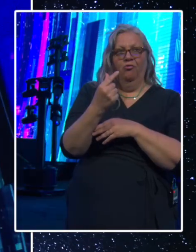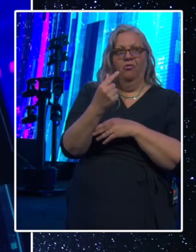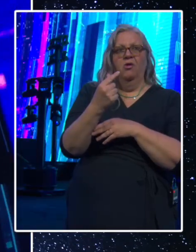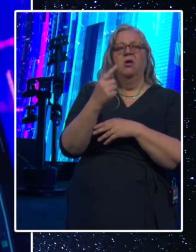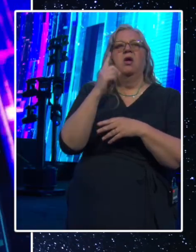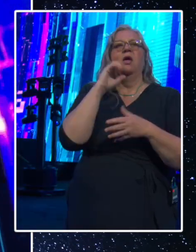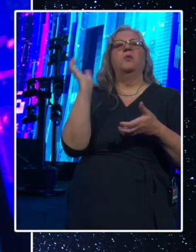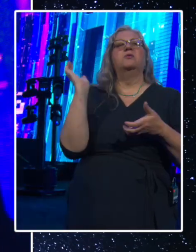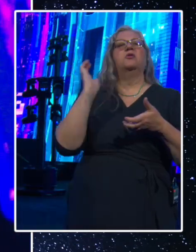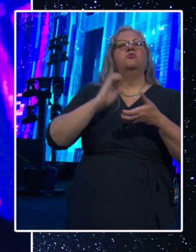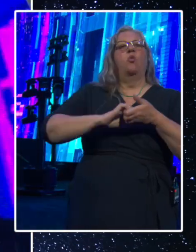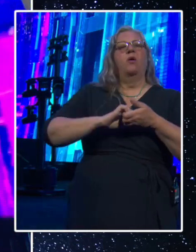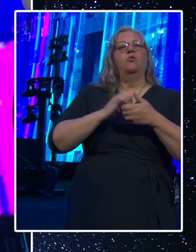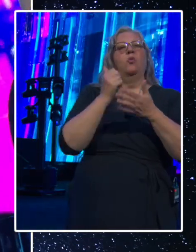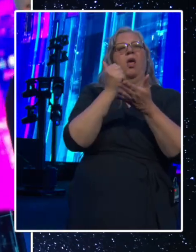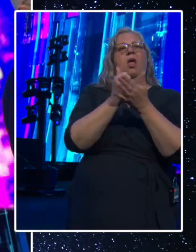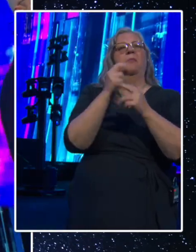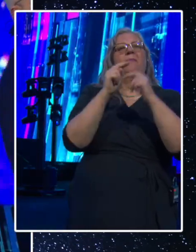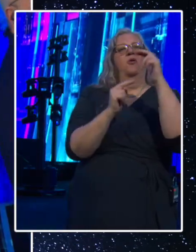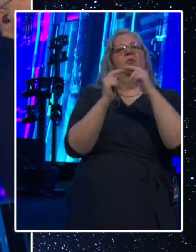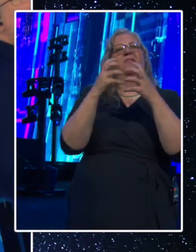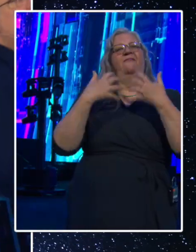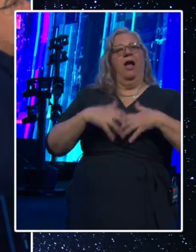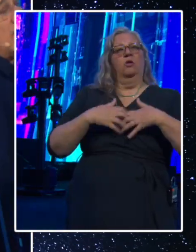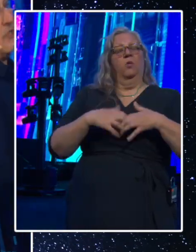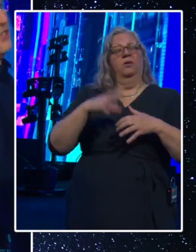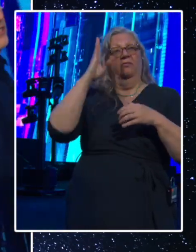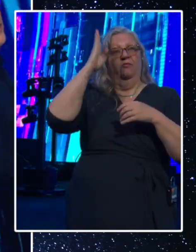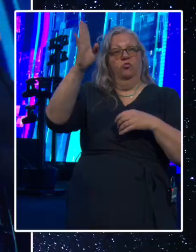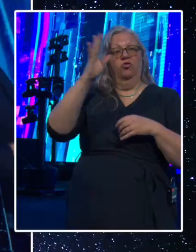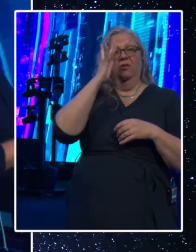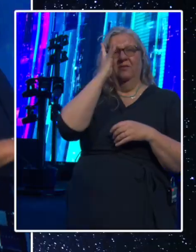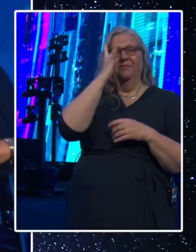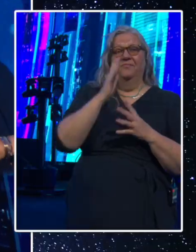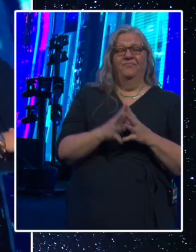a joint initiative to help you build the AI factories of the future.